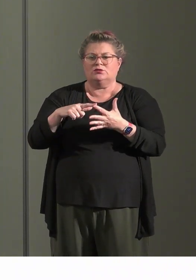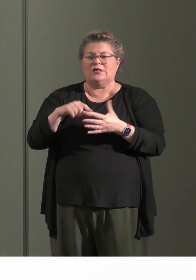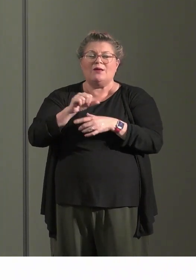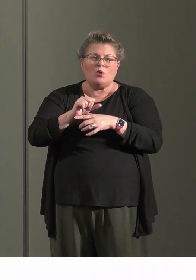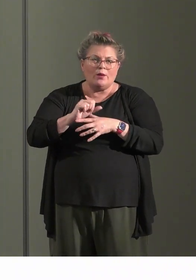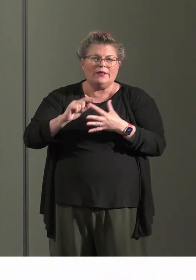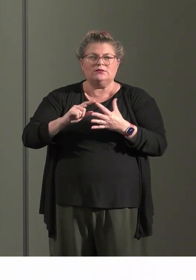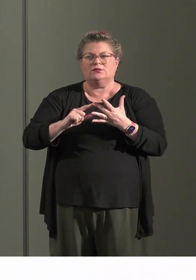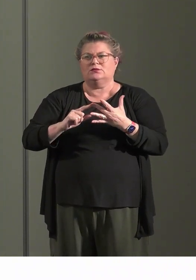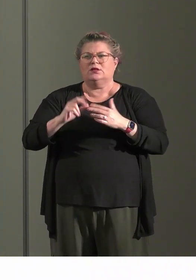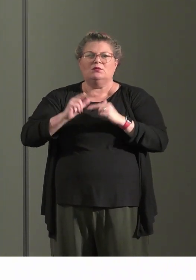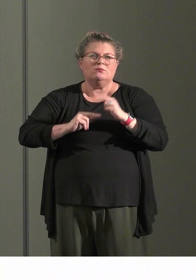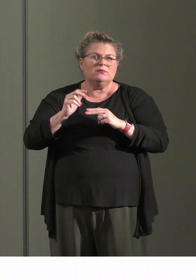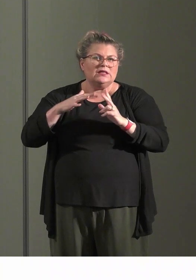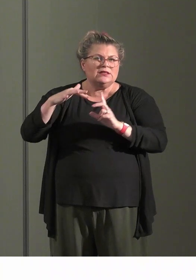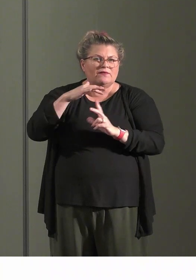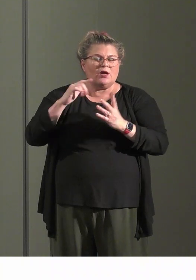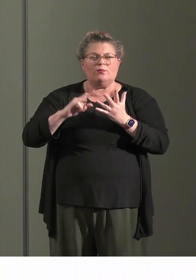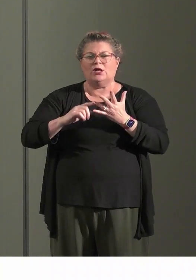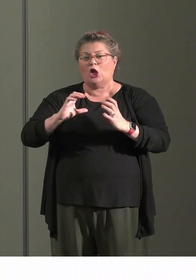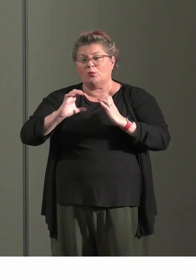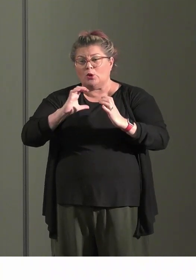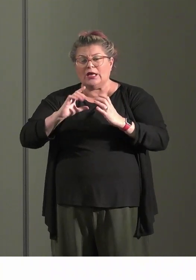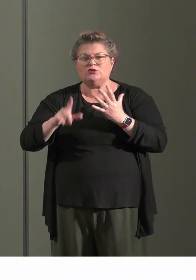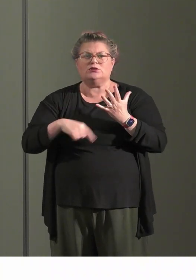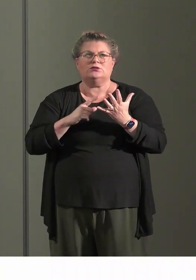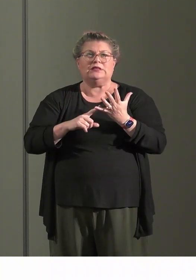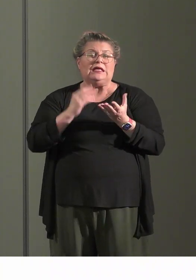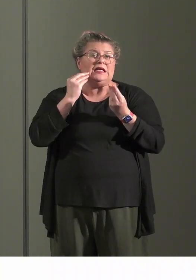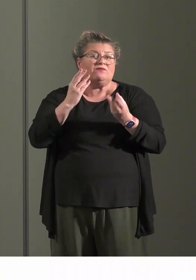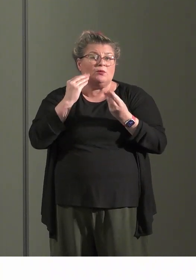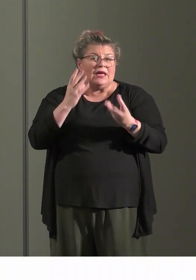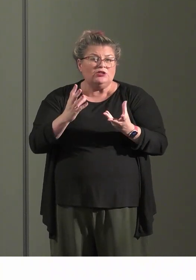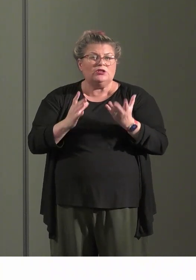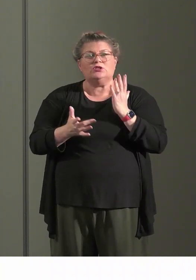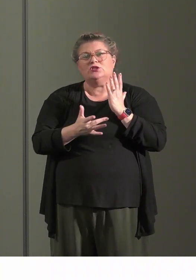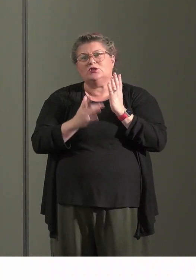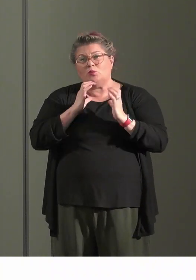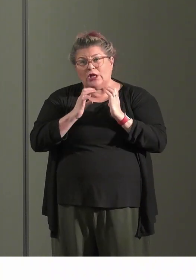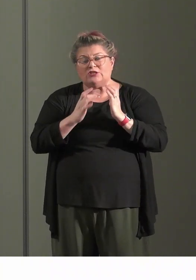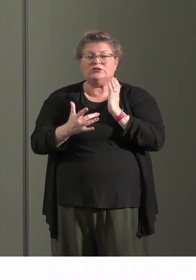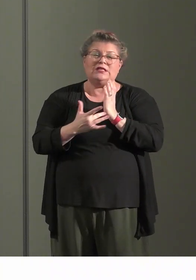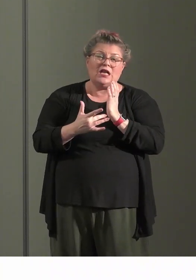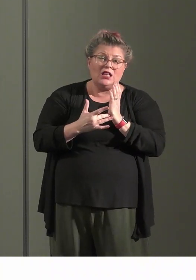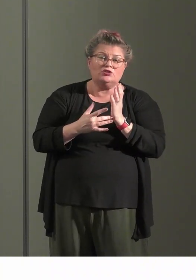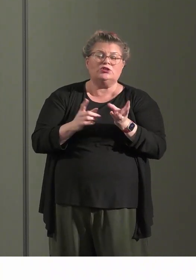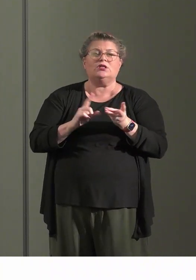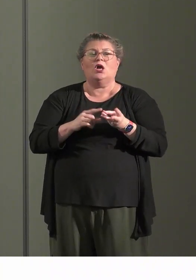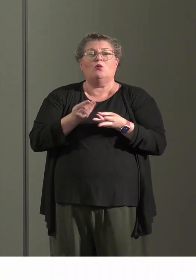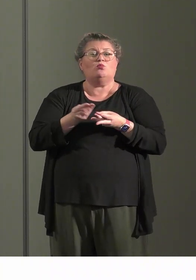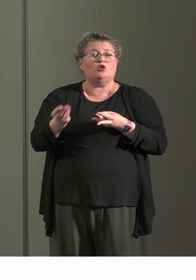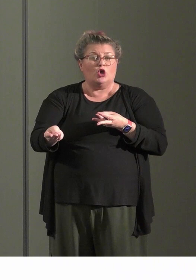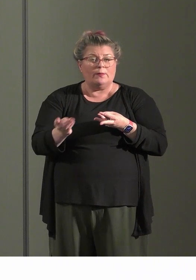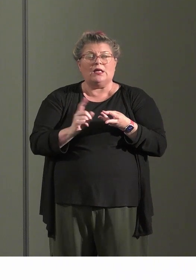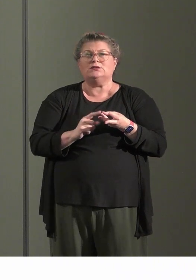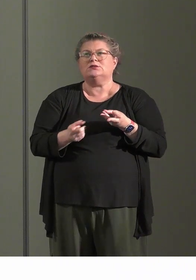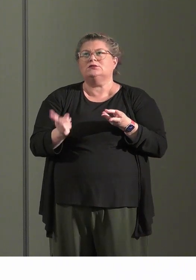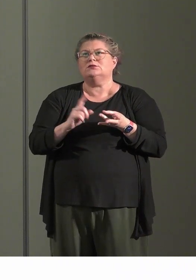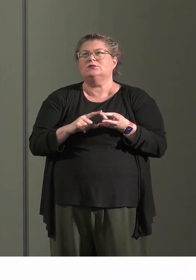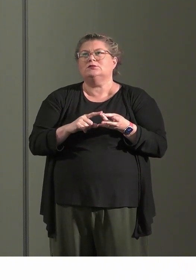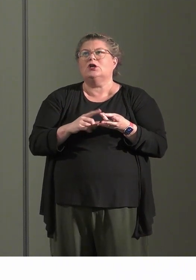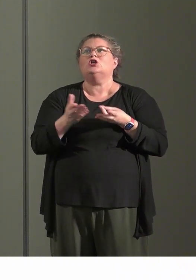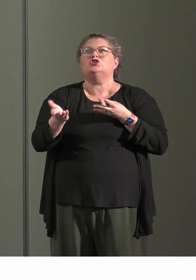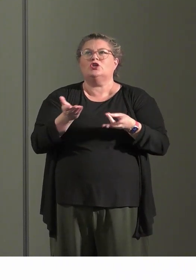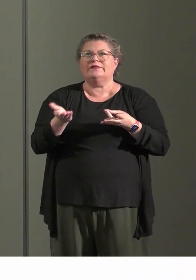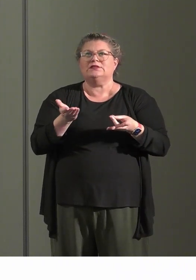built environment, communication, information communication technology. Procurement. Services.